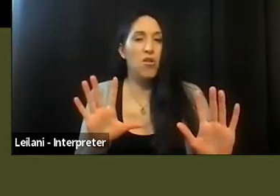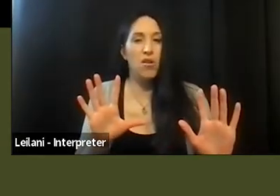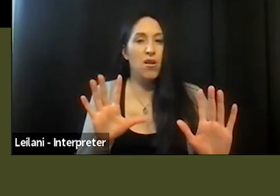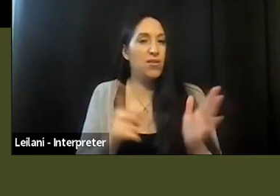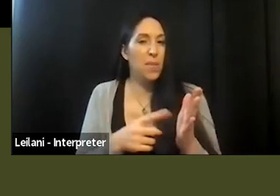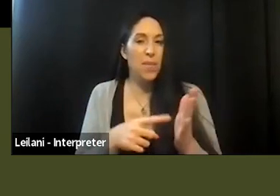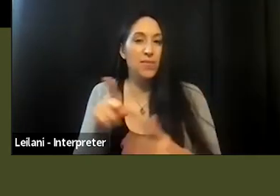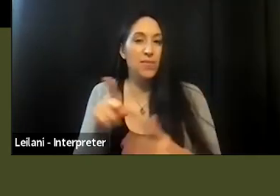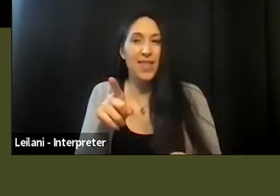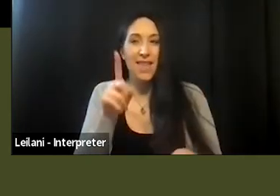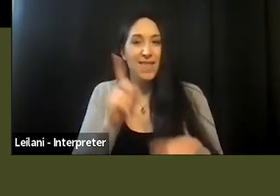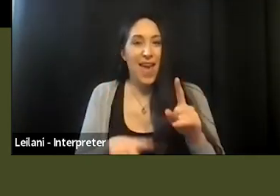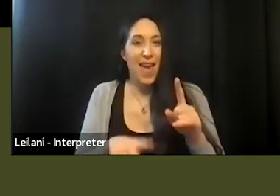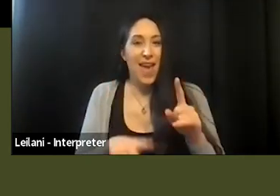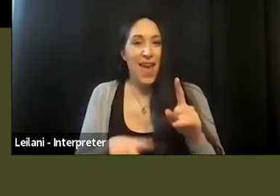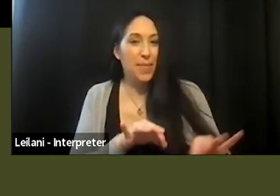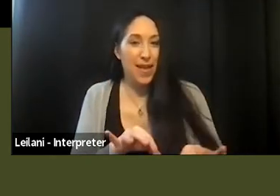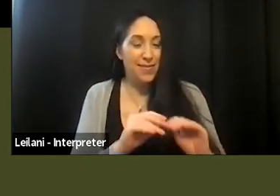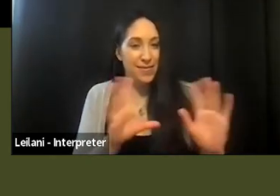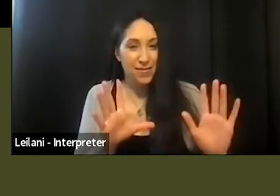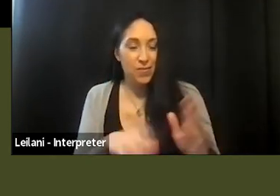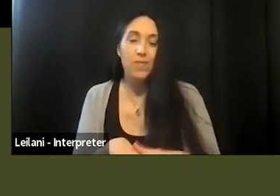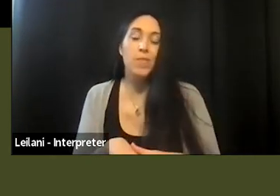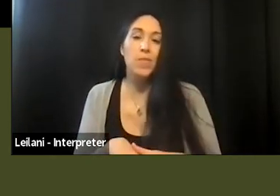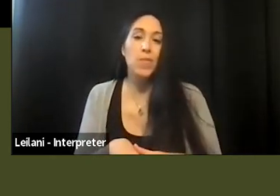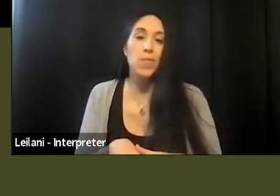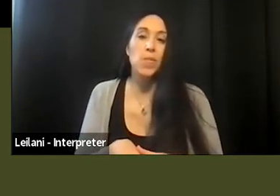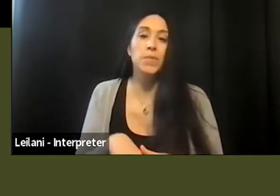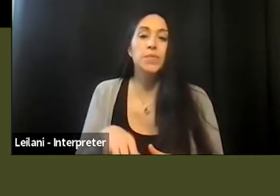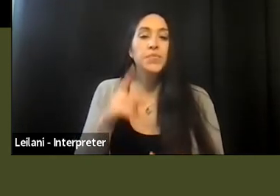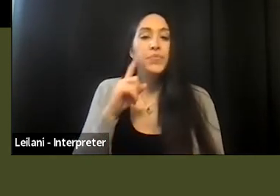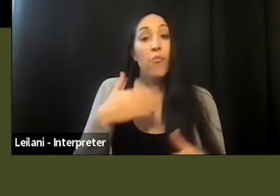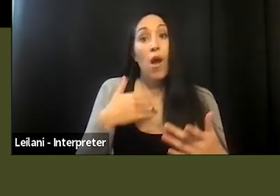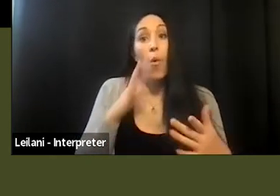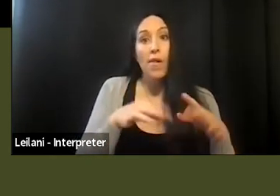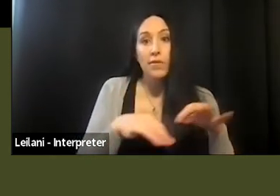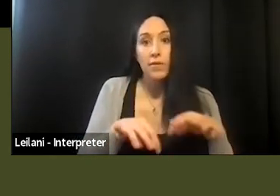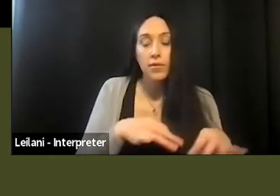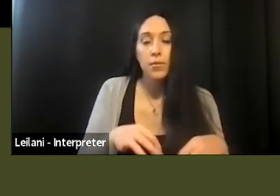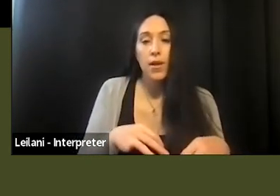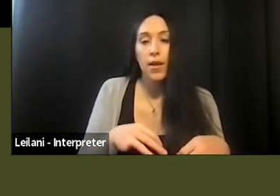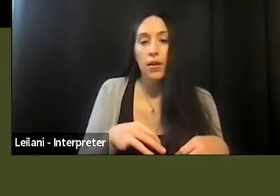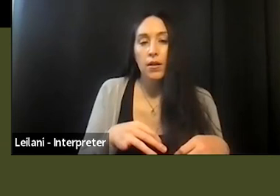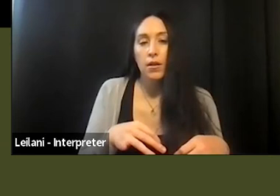Like, I'll explain what's going on and I'll get 311 or whoever on the line,